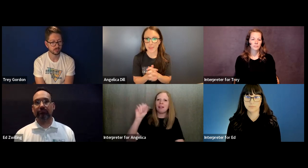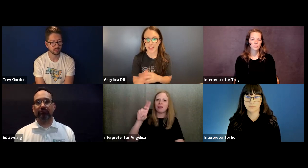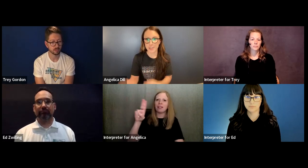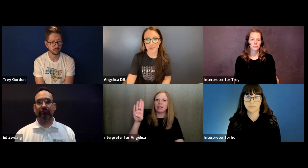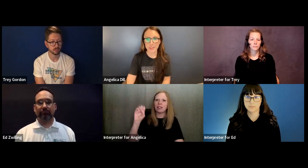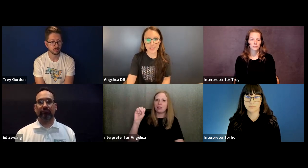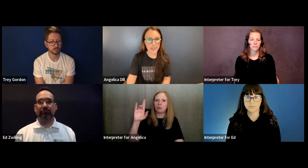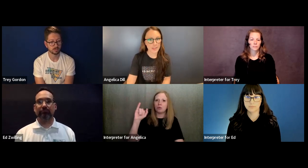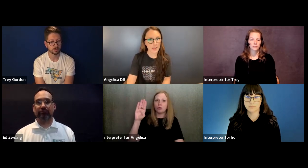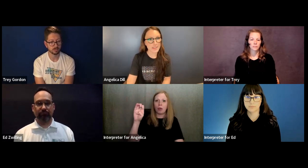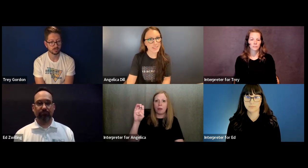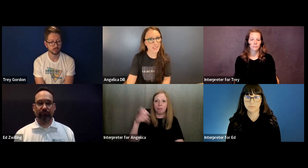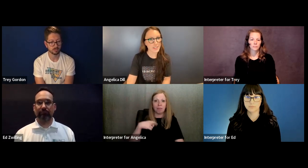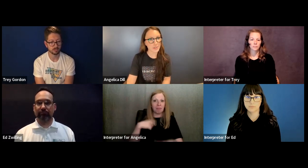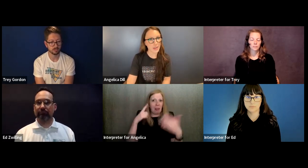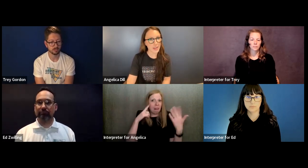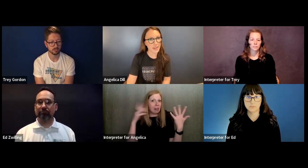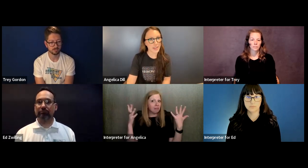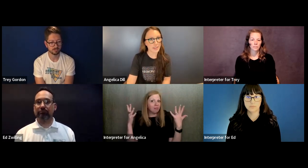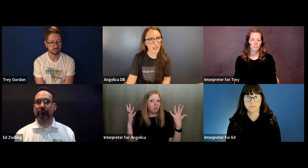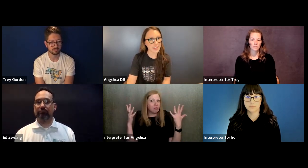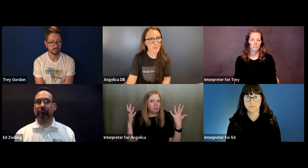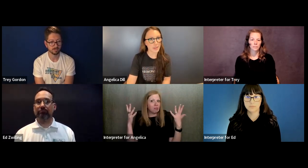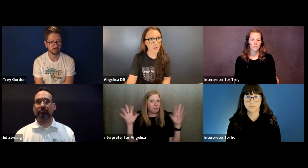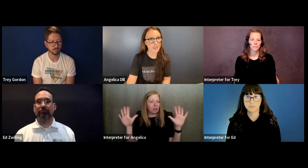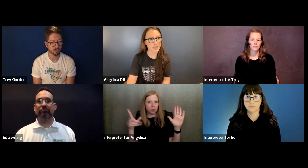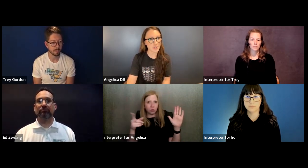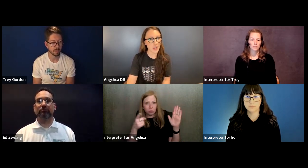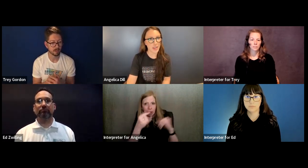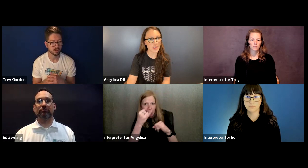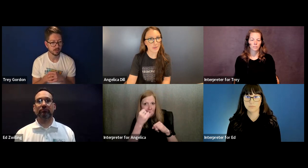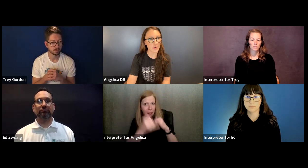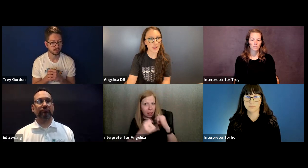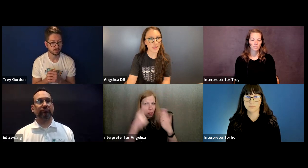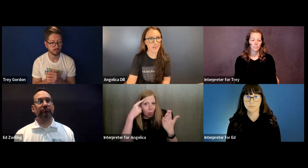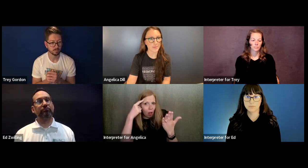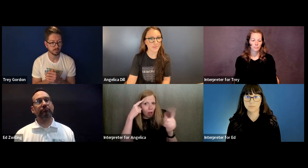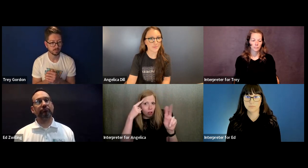i don't think there's anything else unless you have any last minute thoughts trey or ed